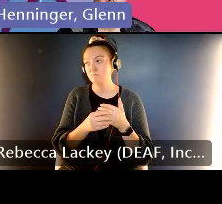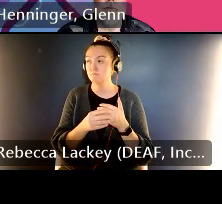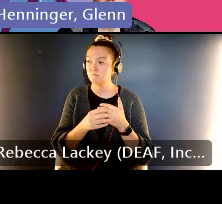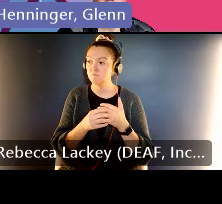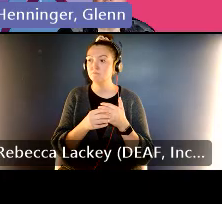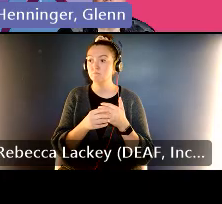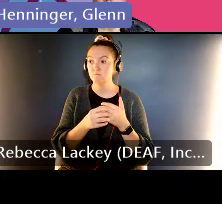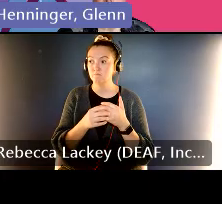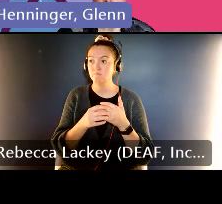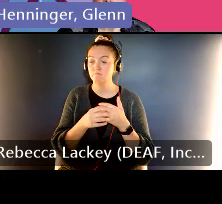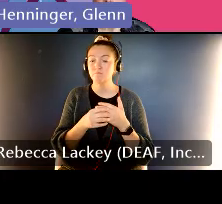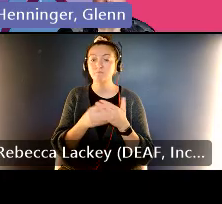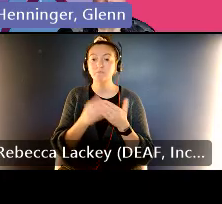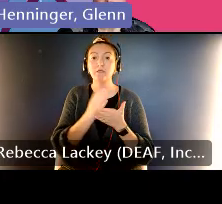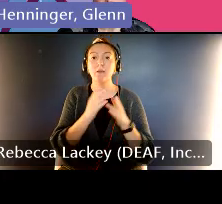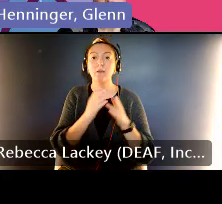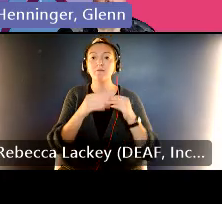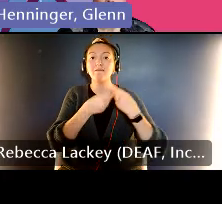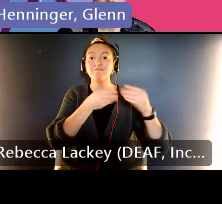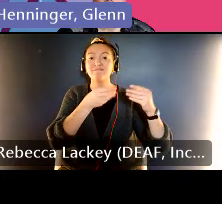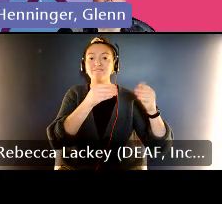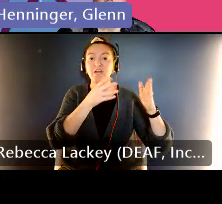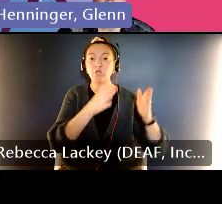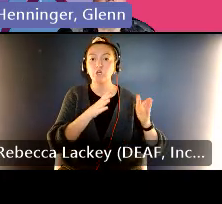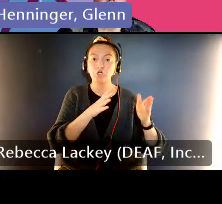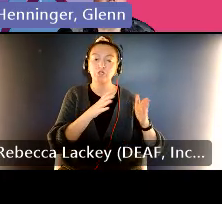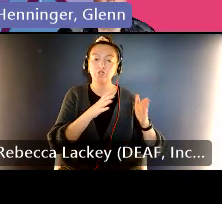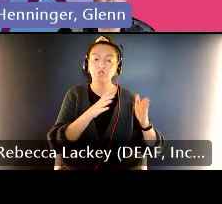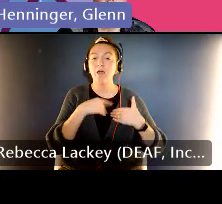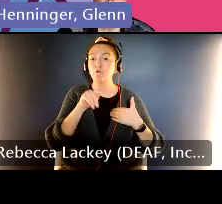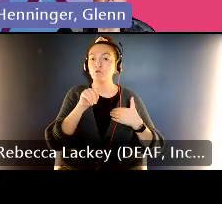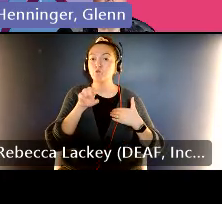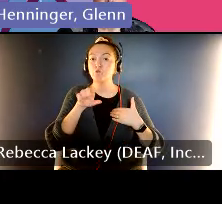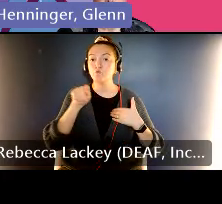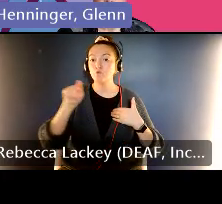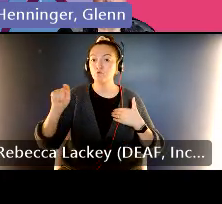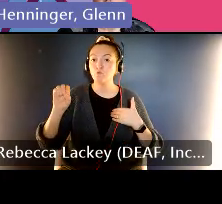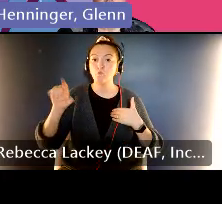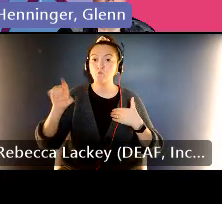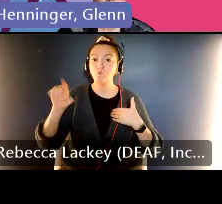that have tools to sift through all of that data very quickly and,